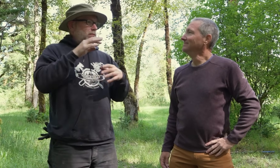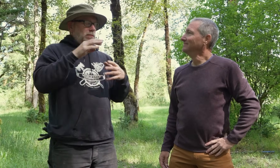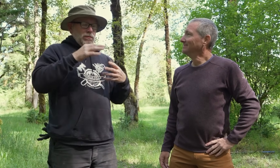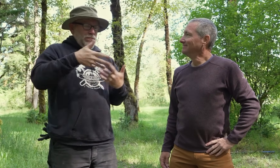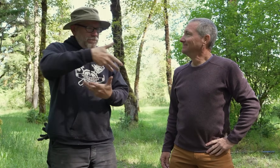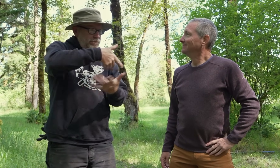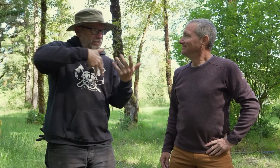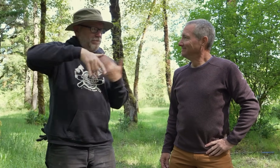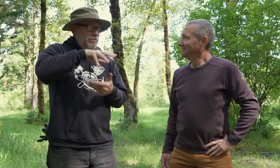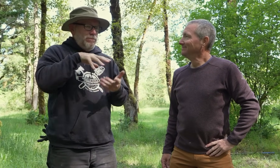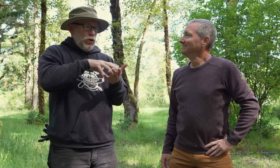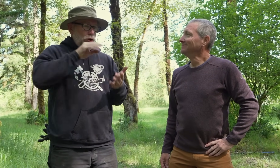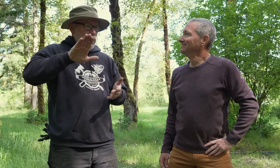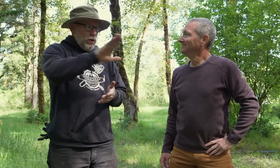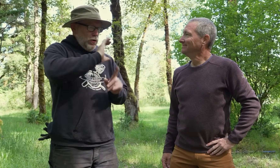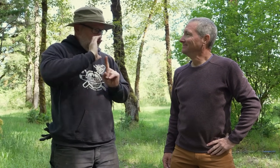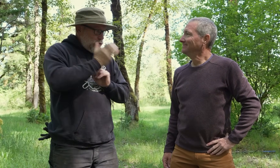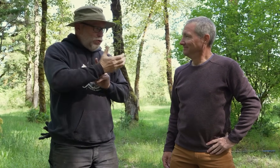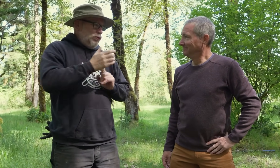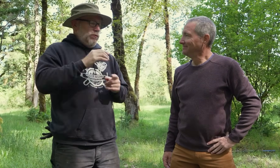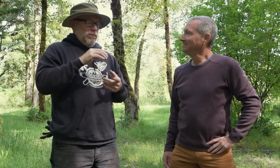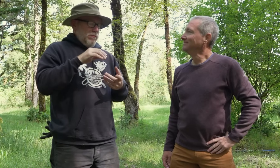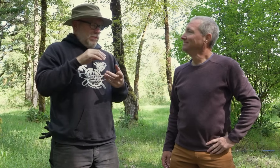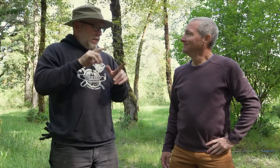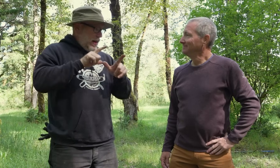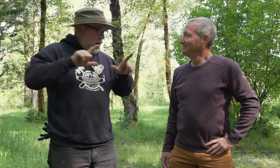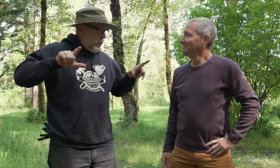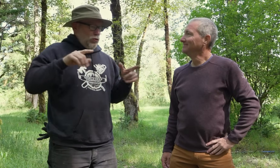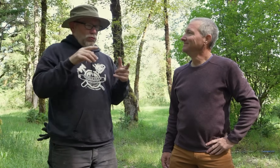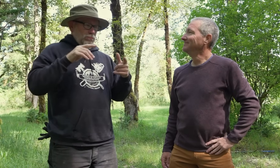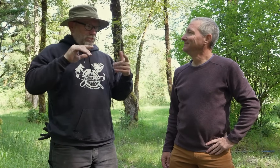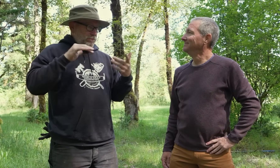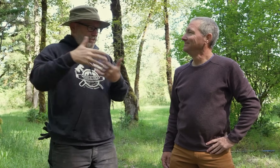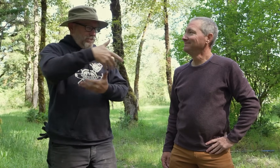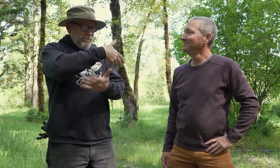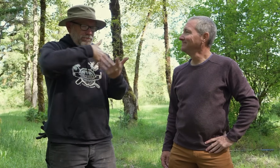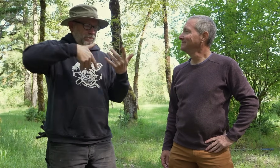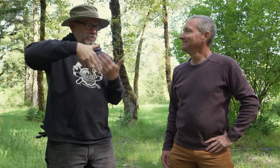socializing, and their culture and language.